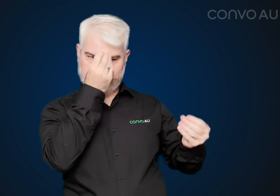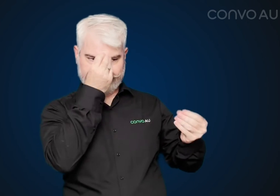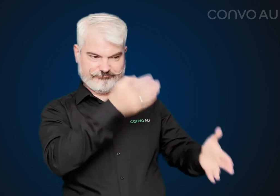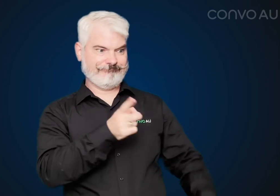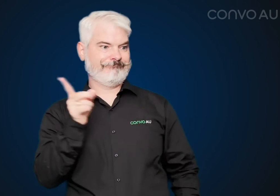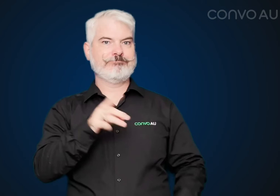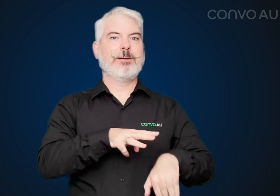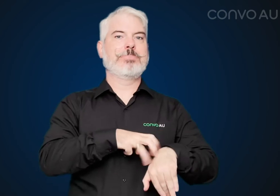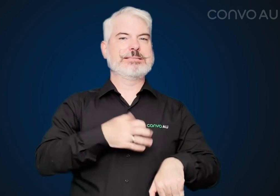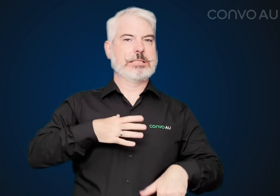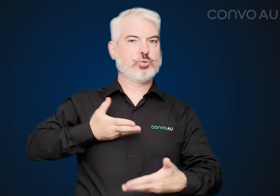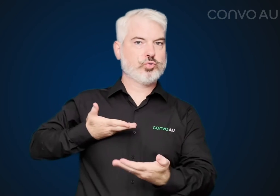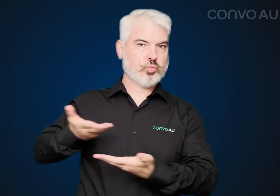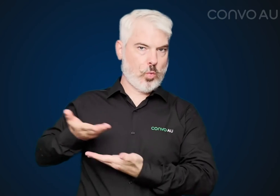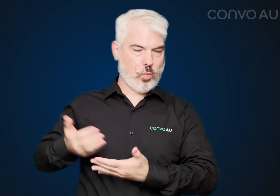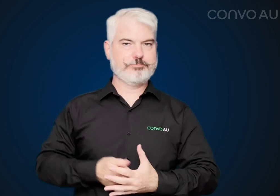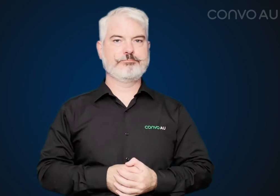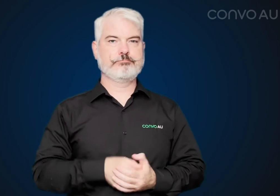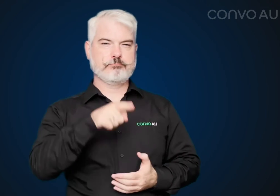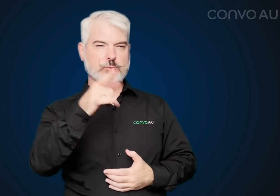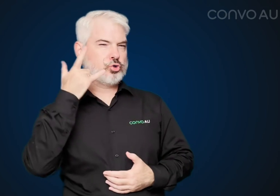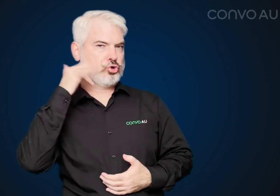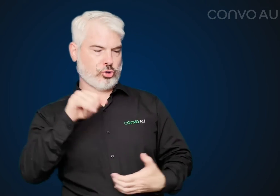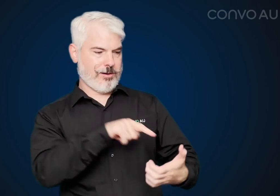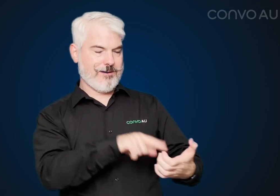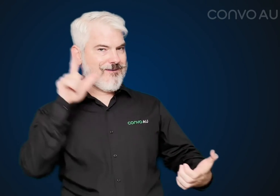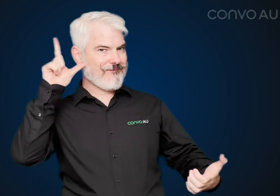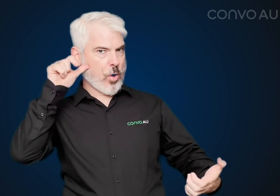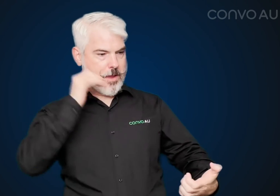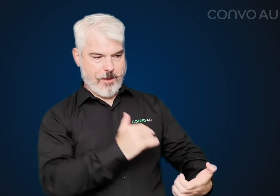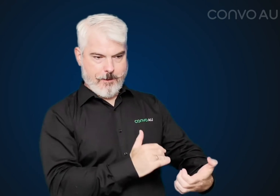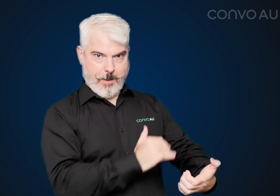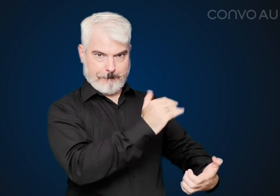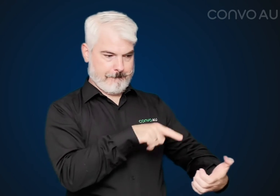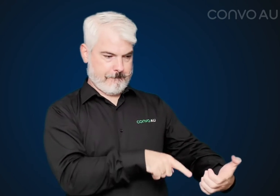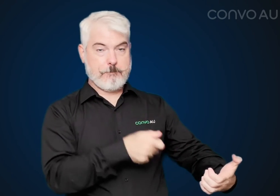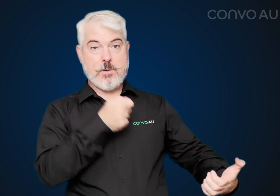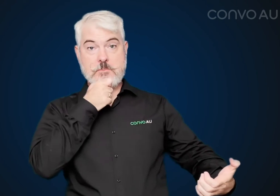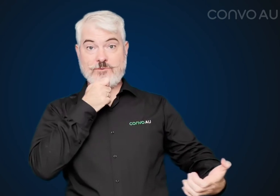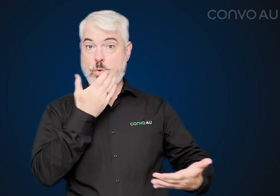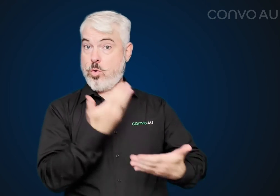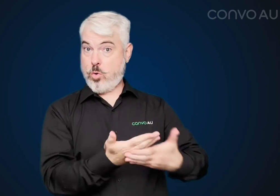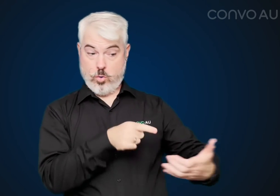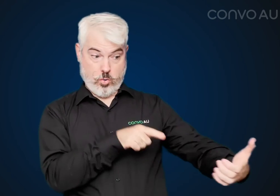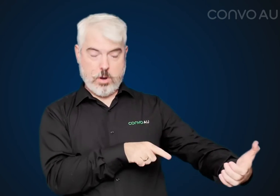You can let the Video Interpreter know that you have been pulled over by the police and need to speak with them now. Check the volume setting on your phone and make sure your microphone is on,